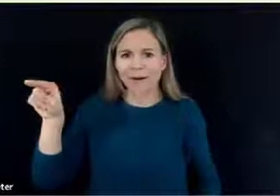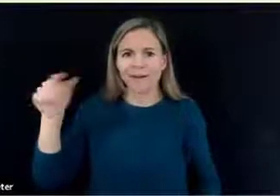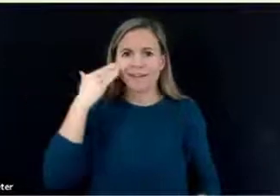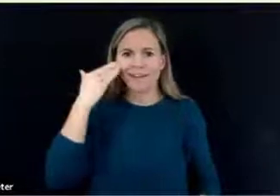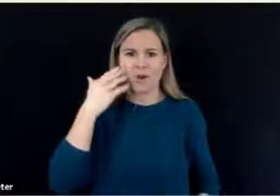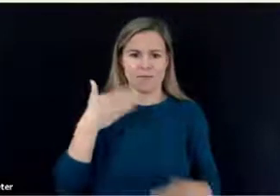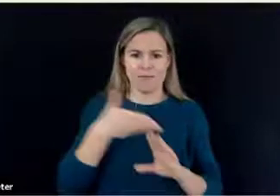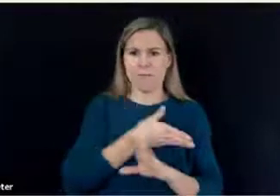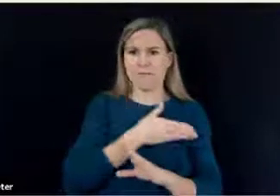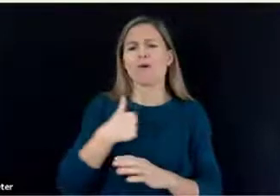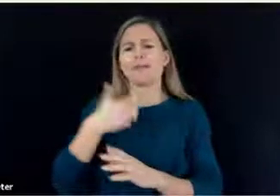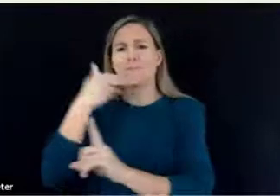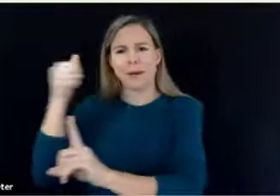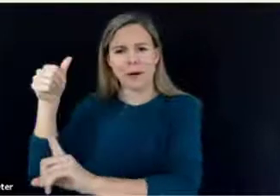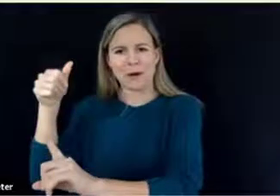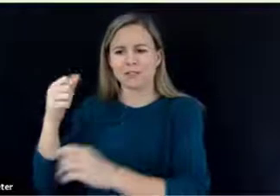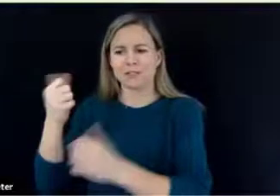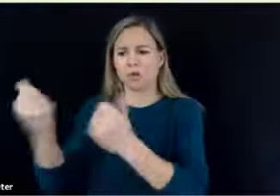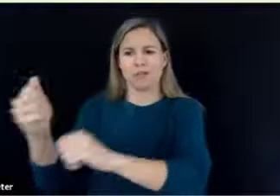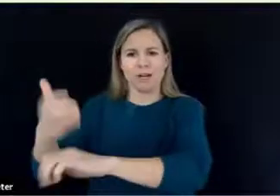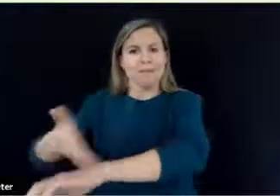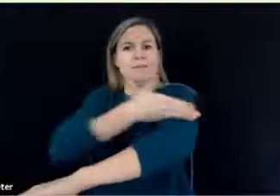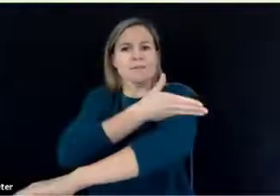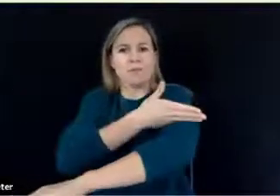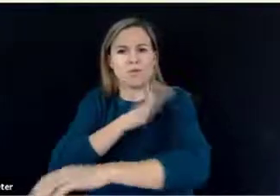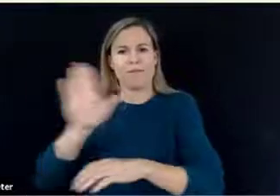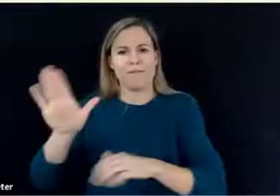so that's what we're working toward. Go ahead, Katie.